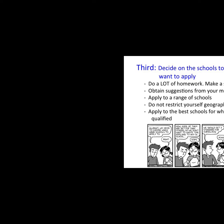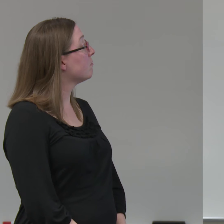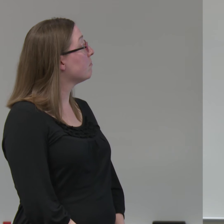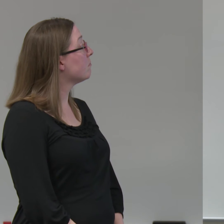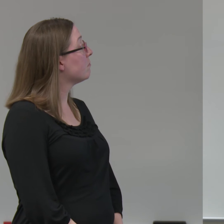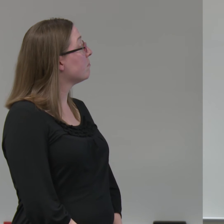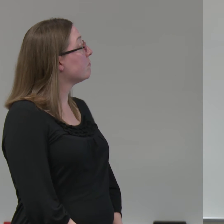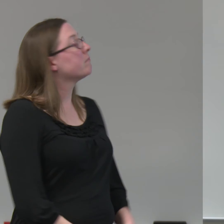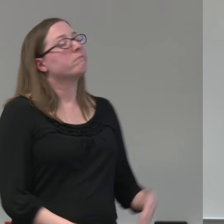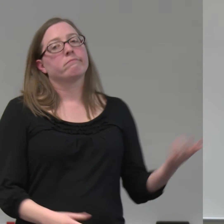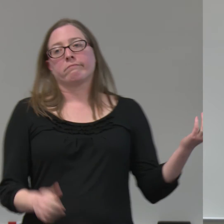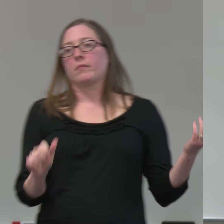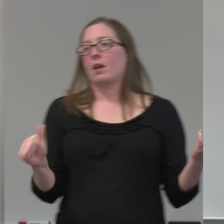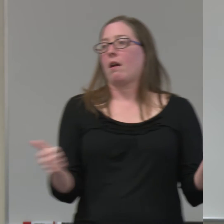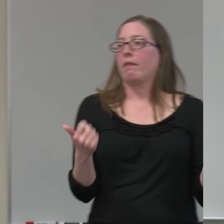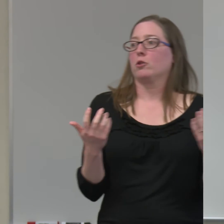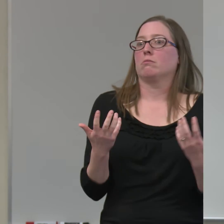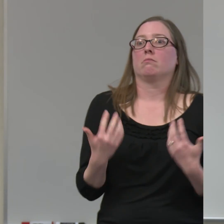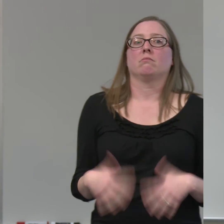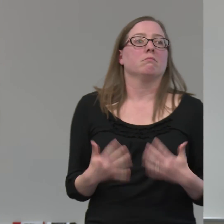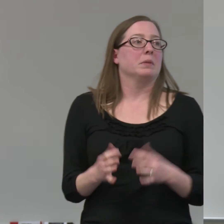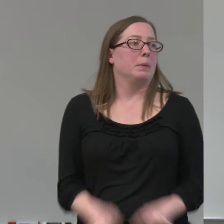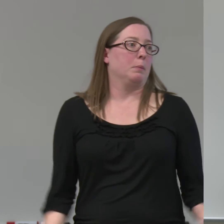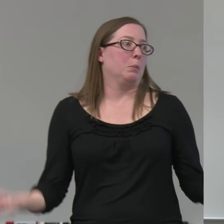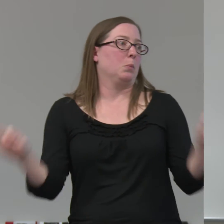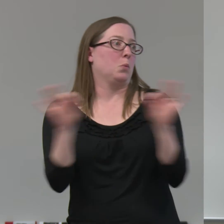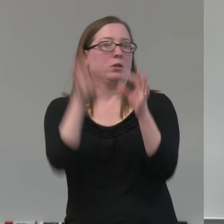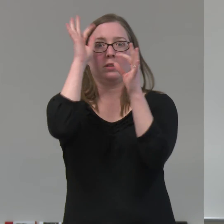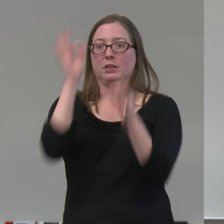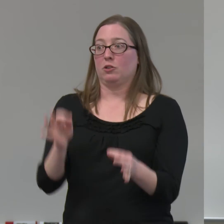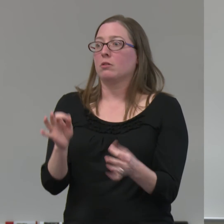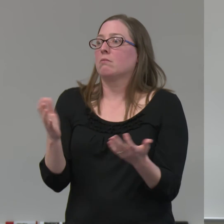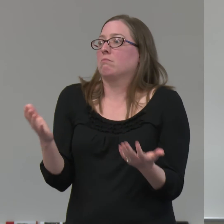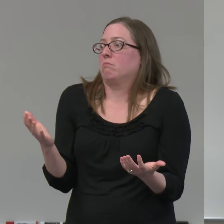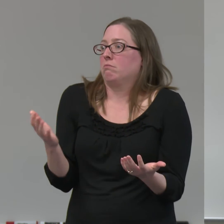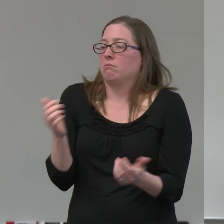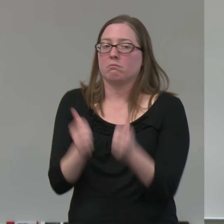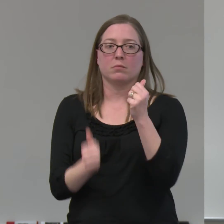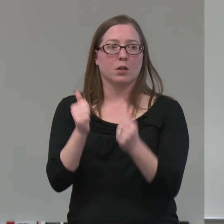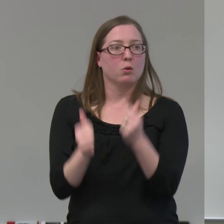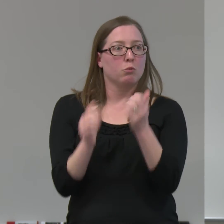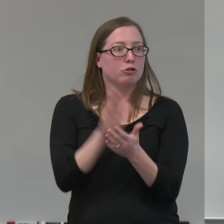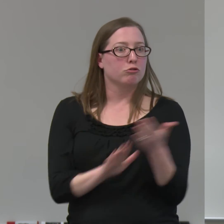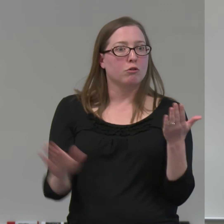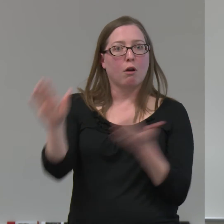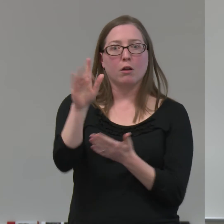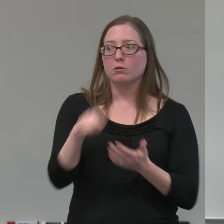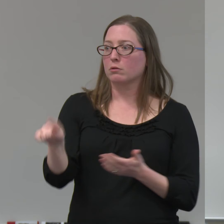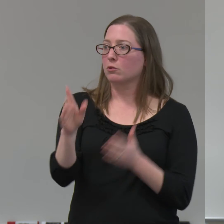So I think this is the other major decision, is deciding what schools you're going to apply to,